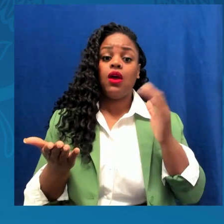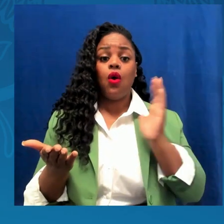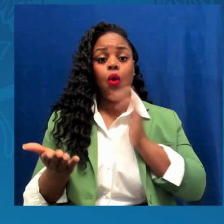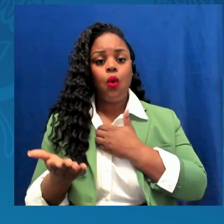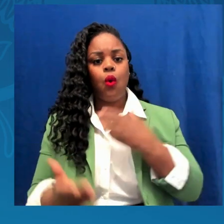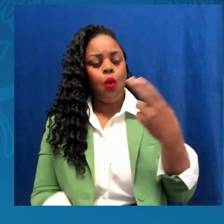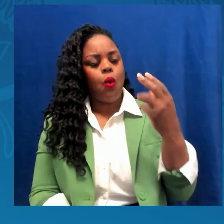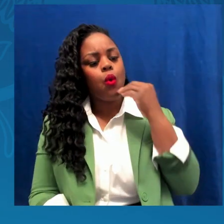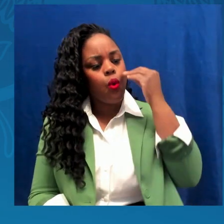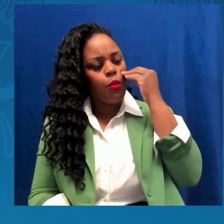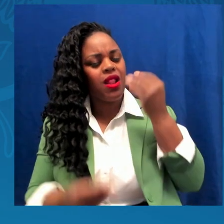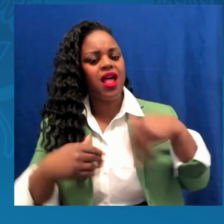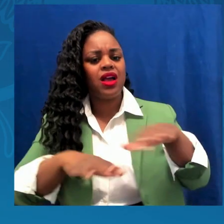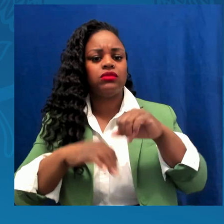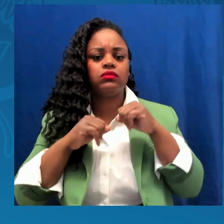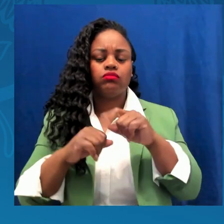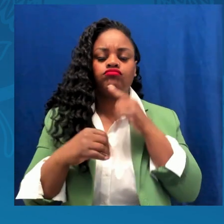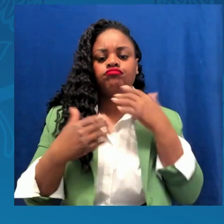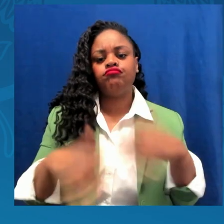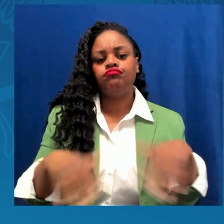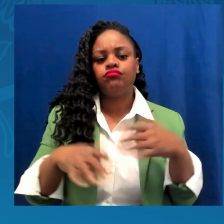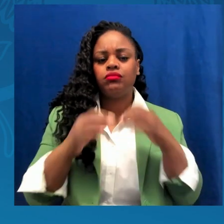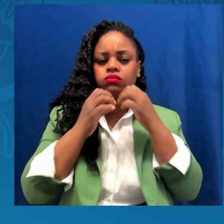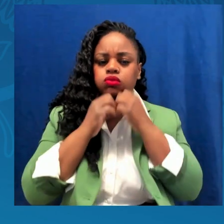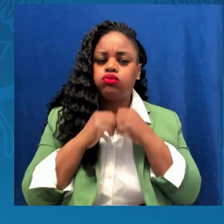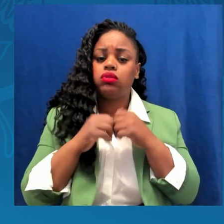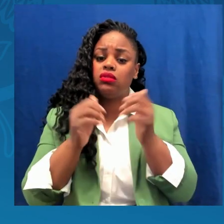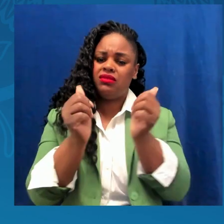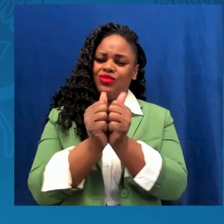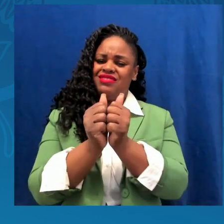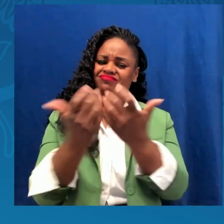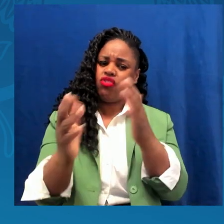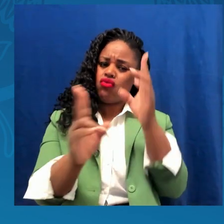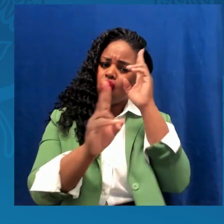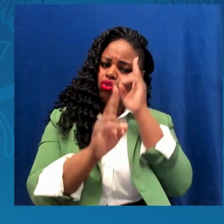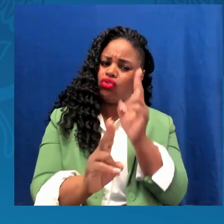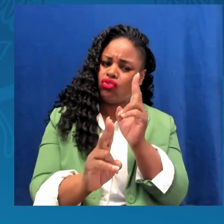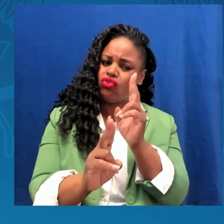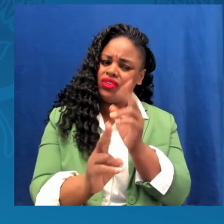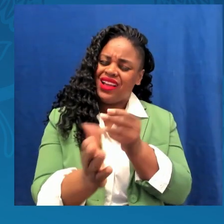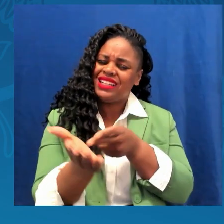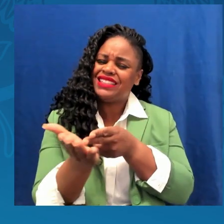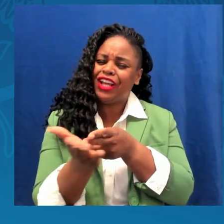and to do so with honor and integrity. There can be no clear way to meet that charge.